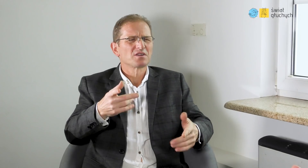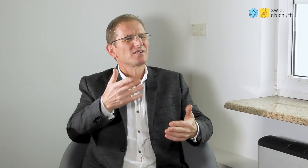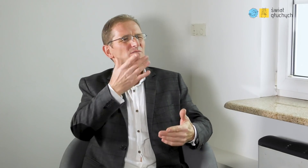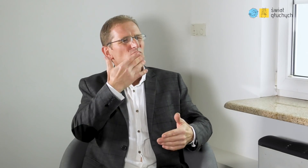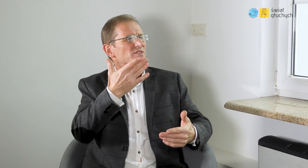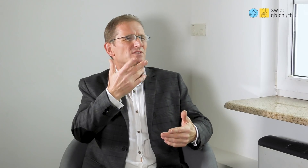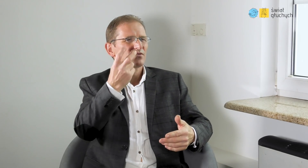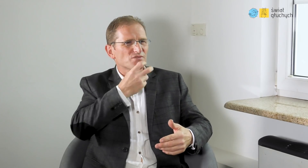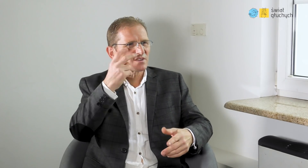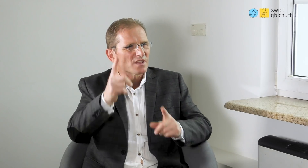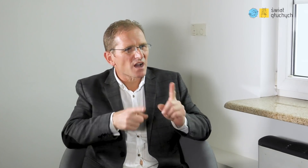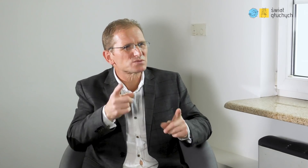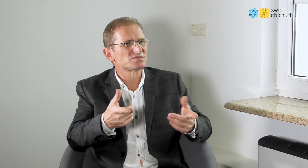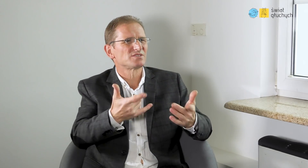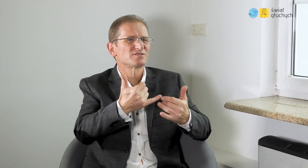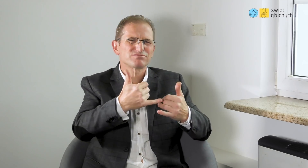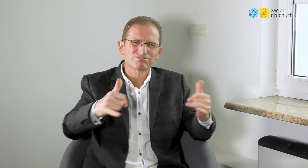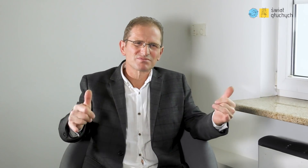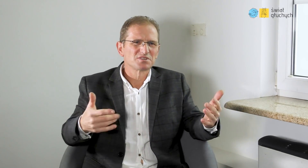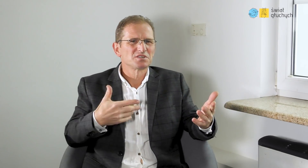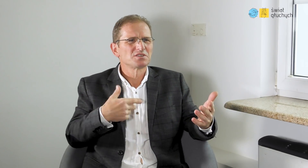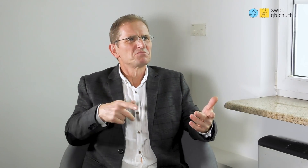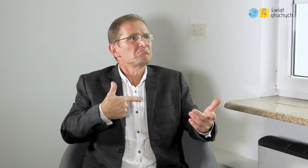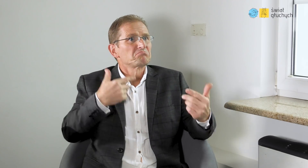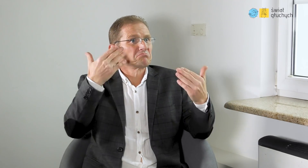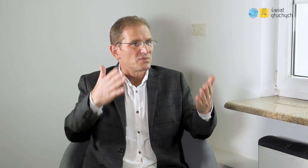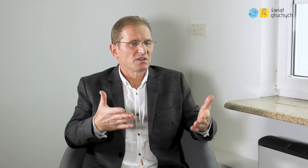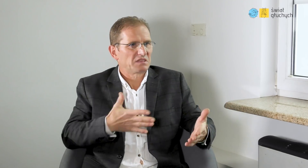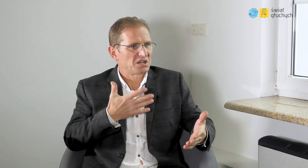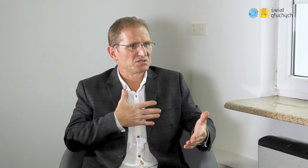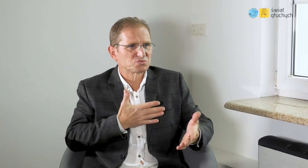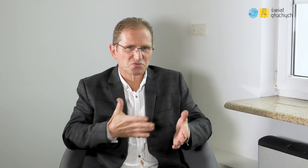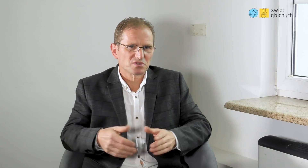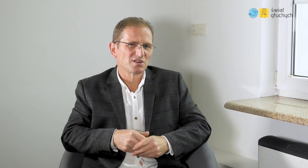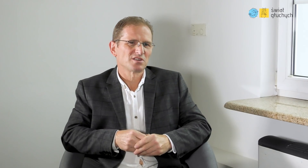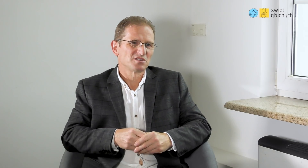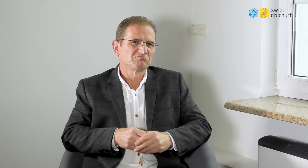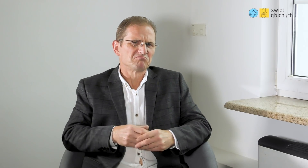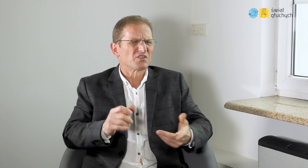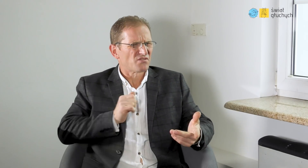Teachers were just talking at school, But at the time I didn't feel any lack.